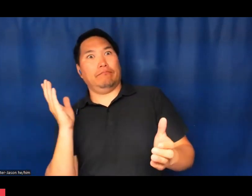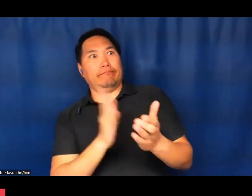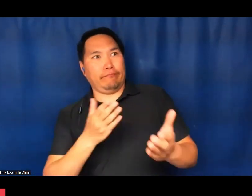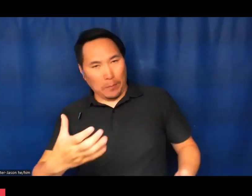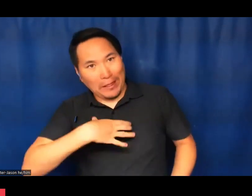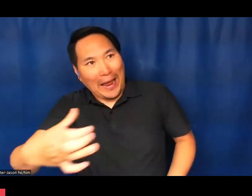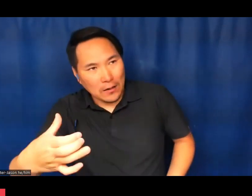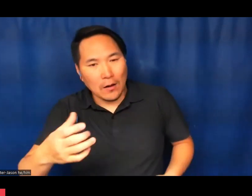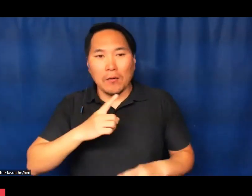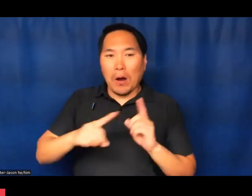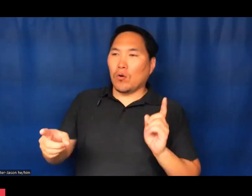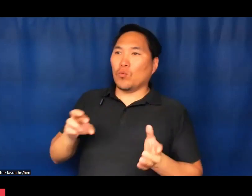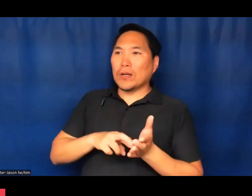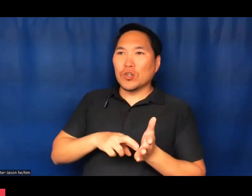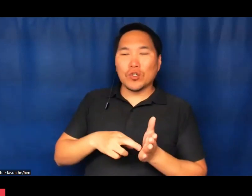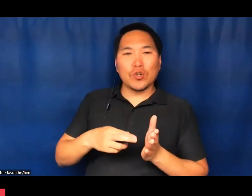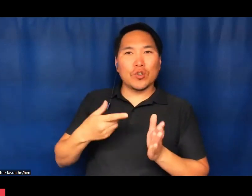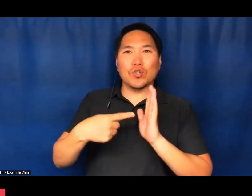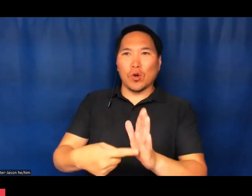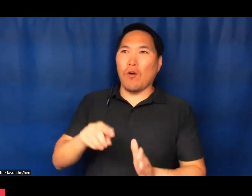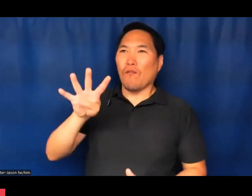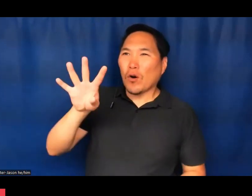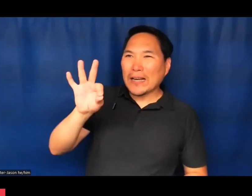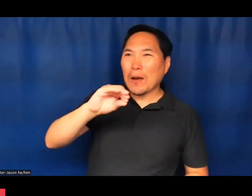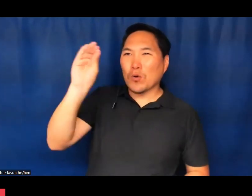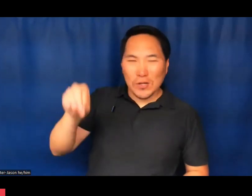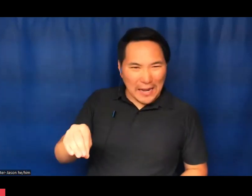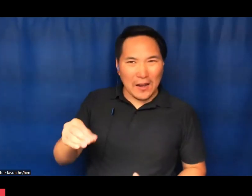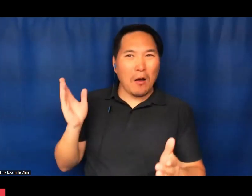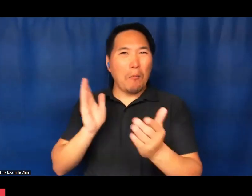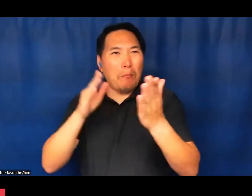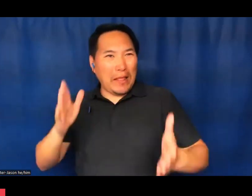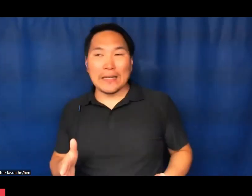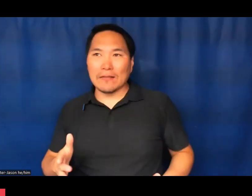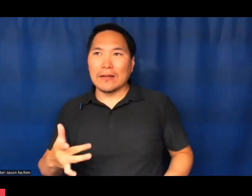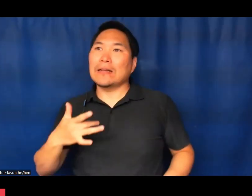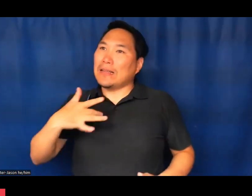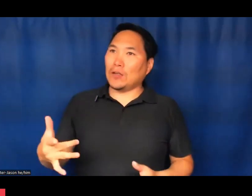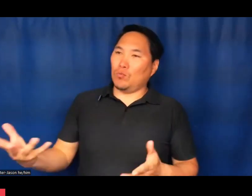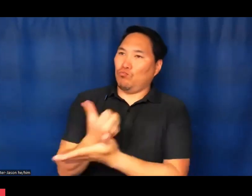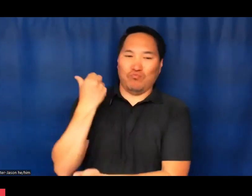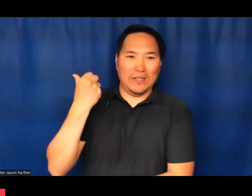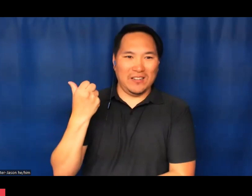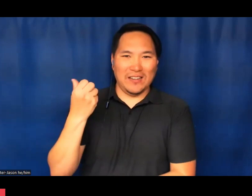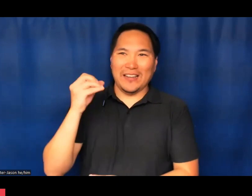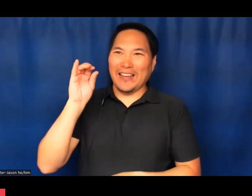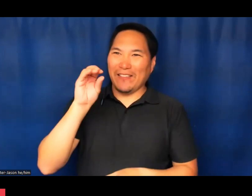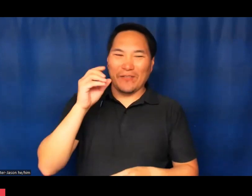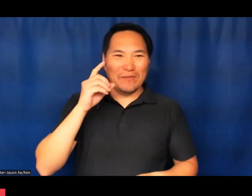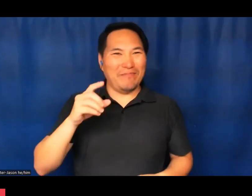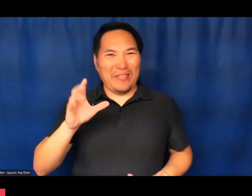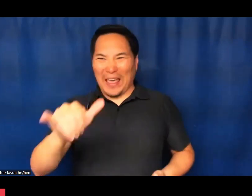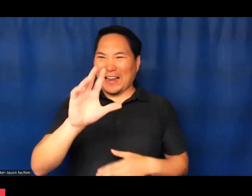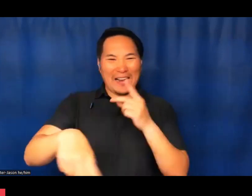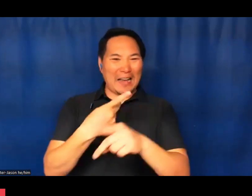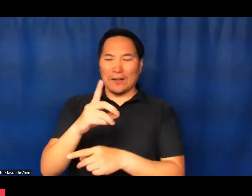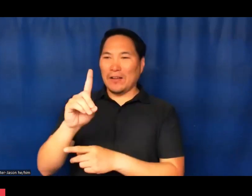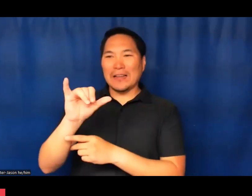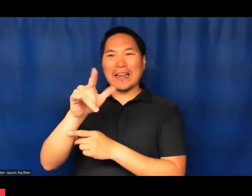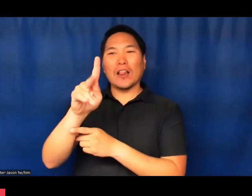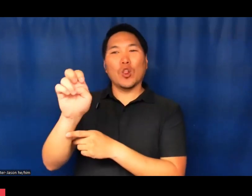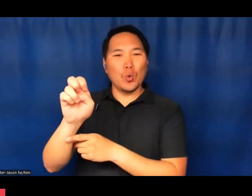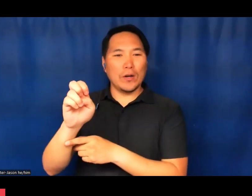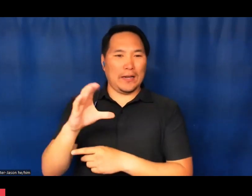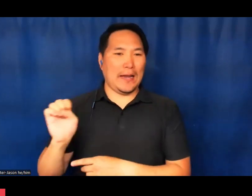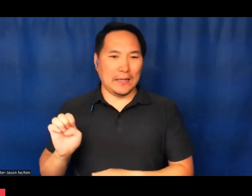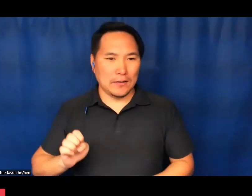Research shows only 49% of plaintiffs prevail in those section 2 vote dilution.